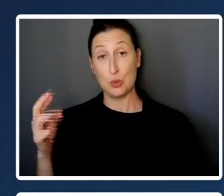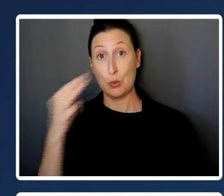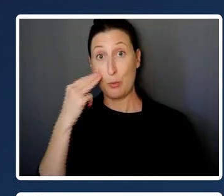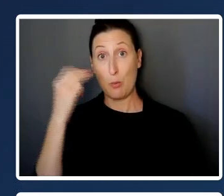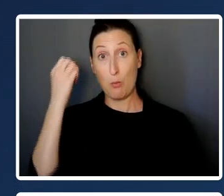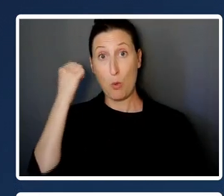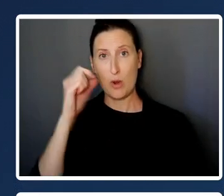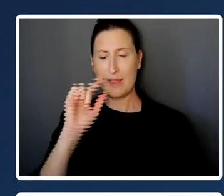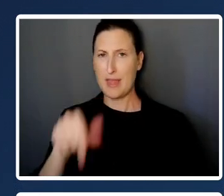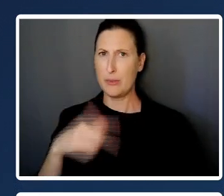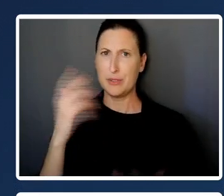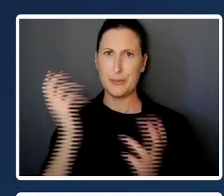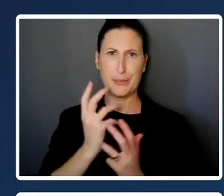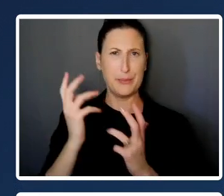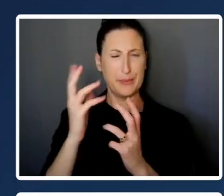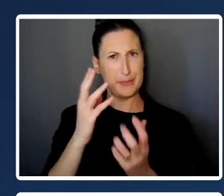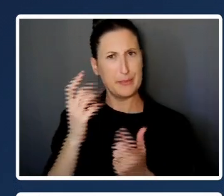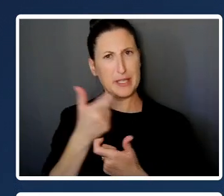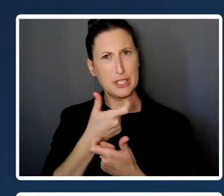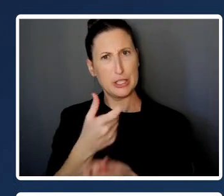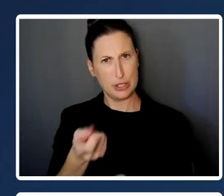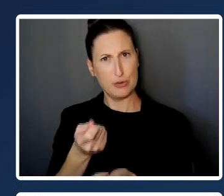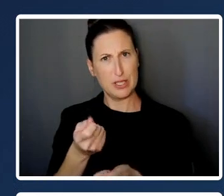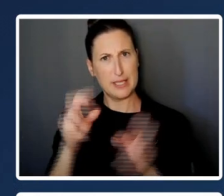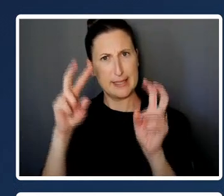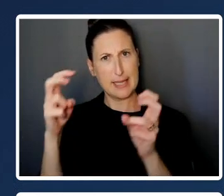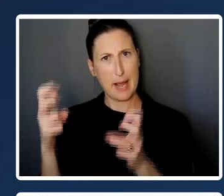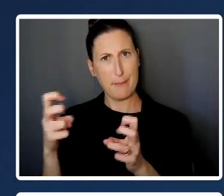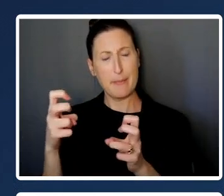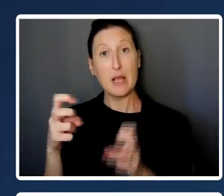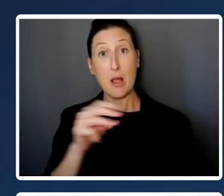too. Because certainly, Martin Luther King, Jr. has been on stamps before,